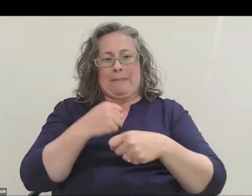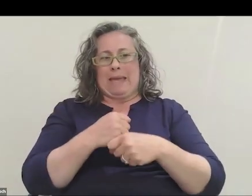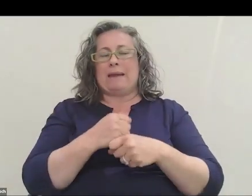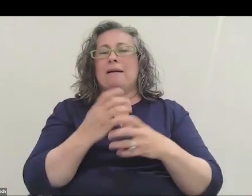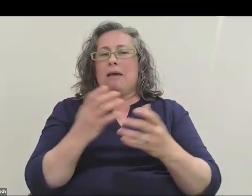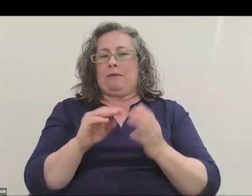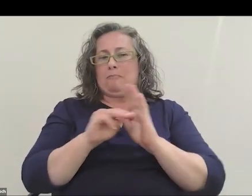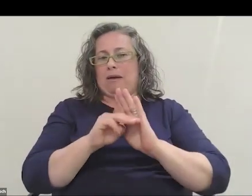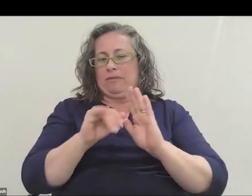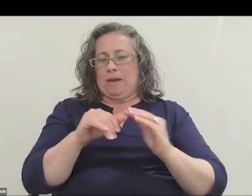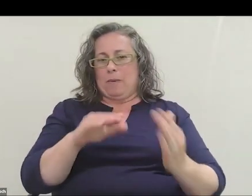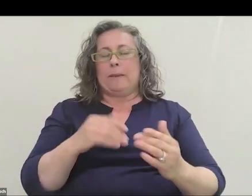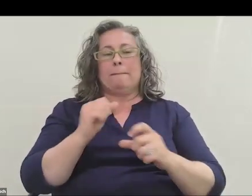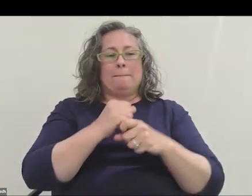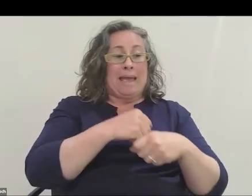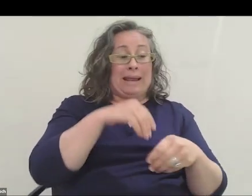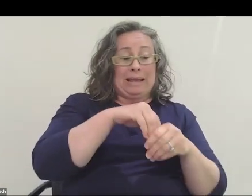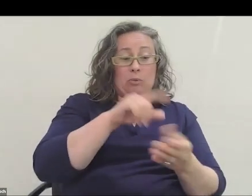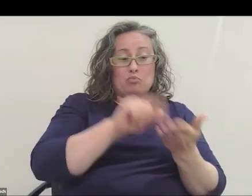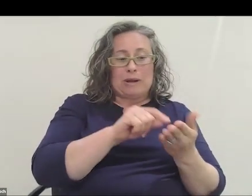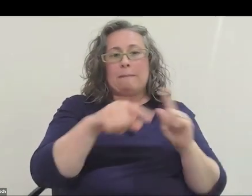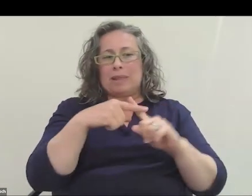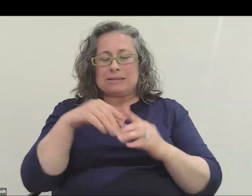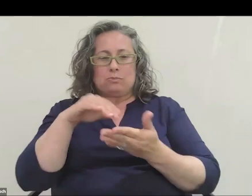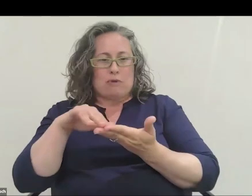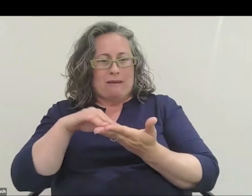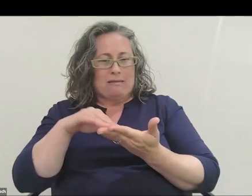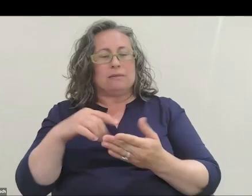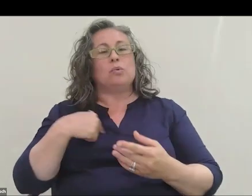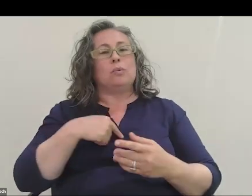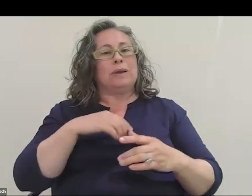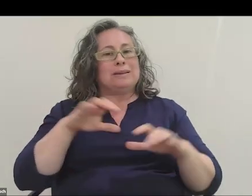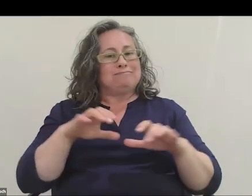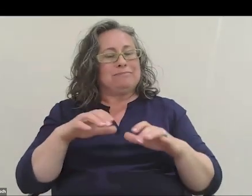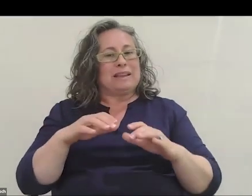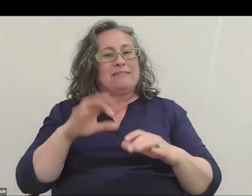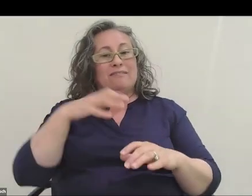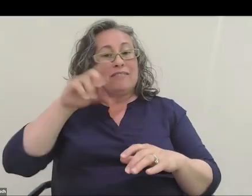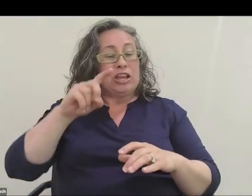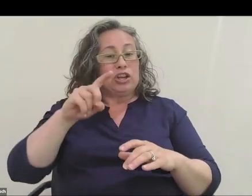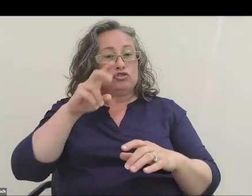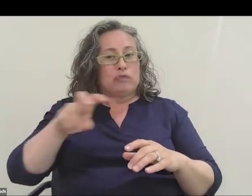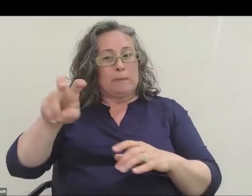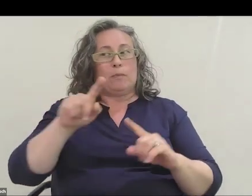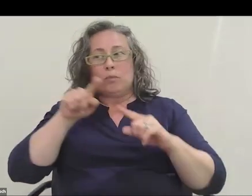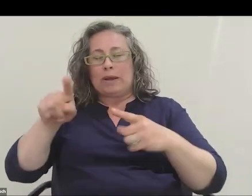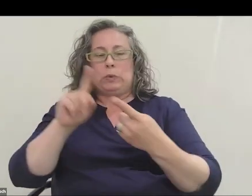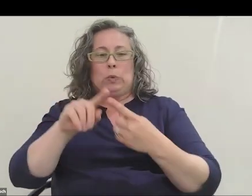We made them in print and Braille. We did field trips. We went to Ohio State's Innovation Studio.